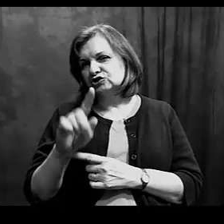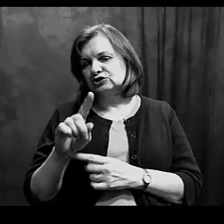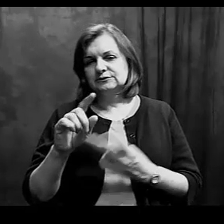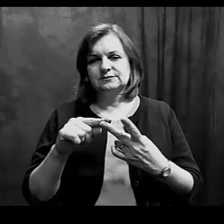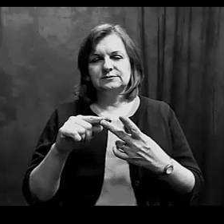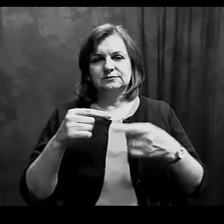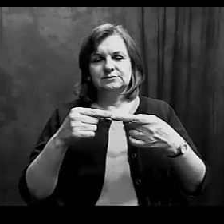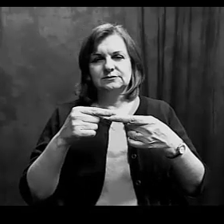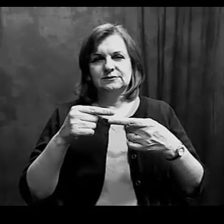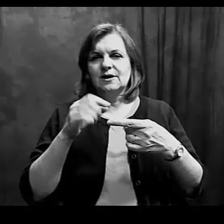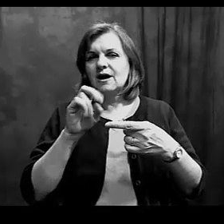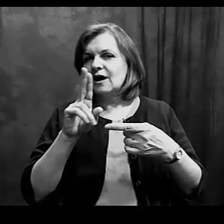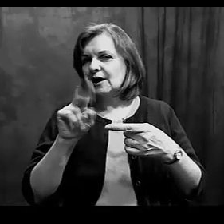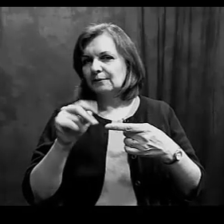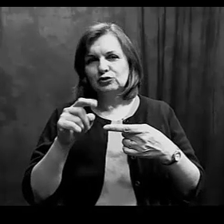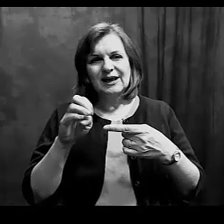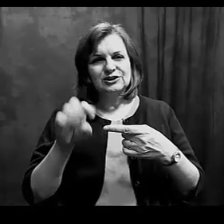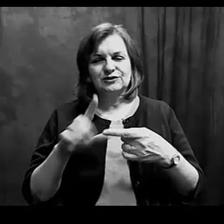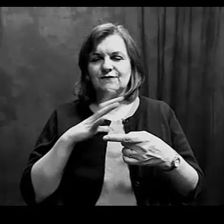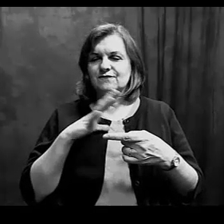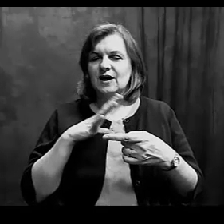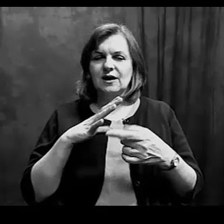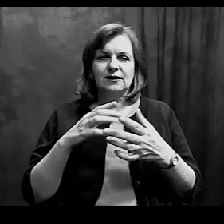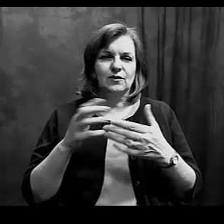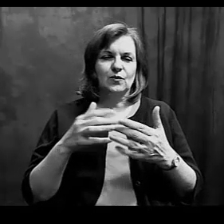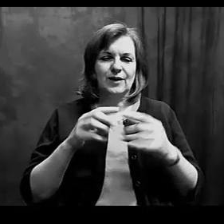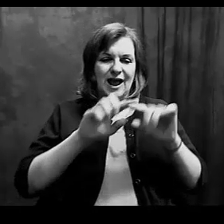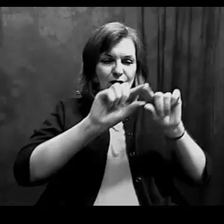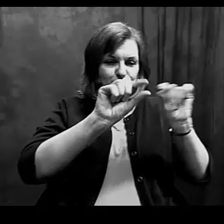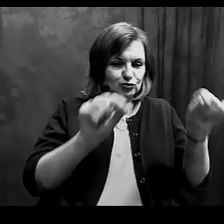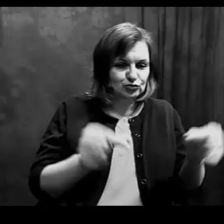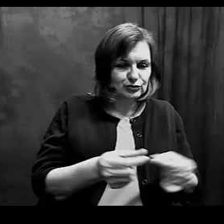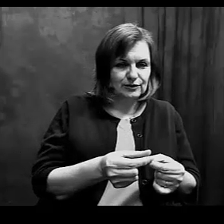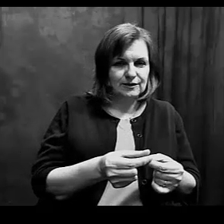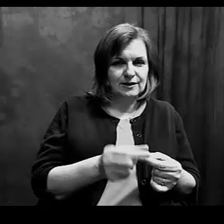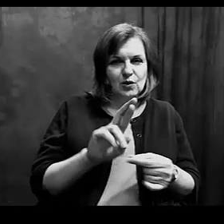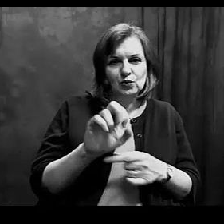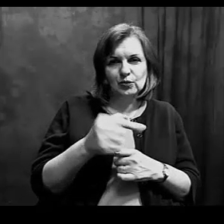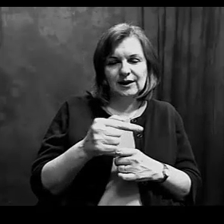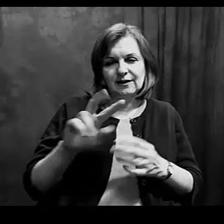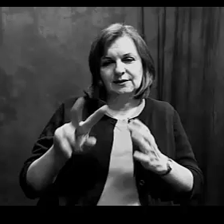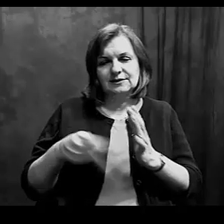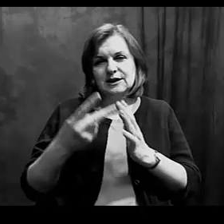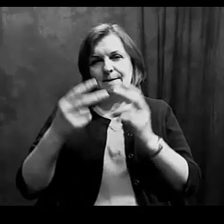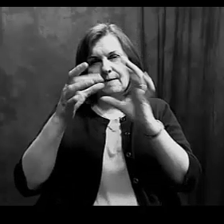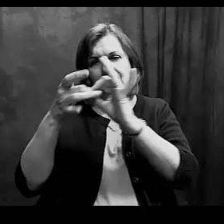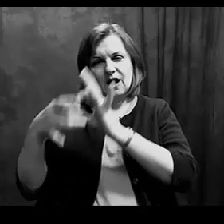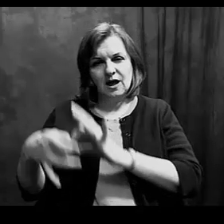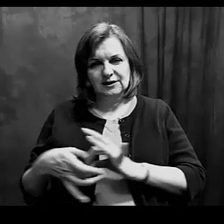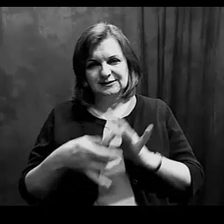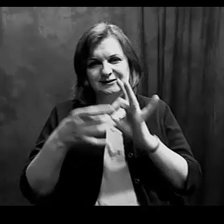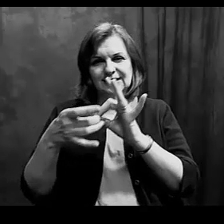blanched and unbranch -- I'm not concerned about that they can come in rings -- they can come in double bonded